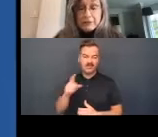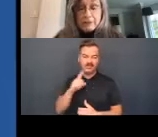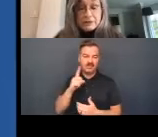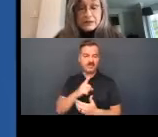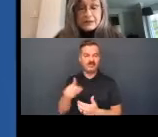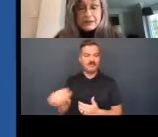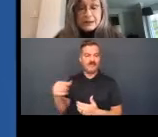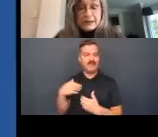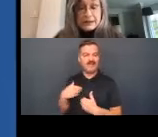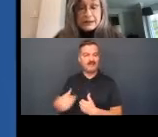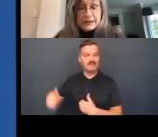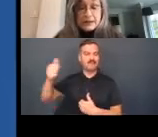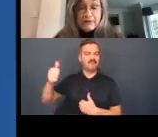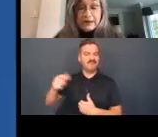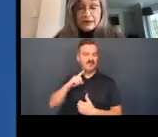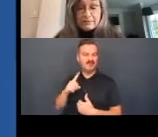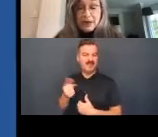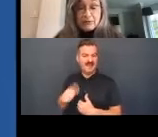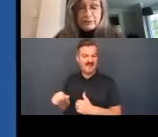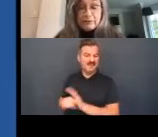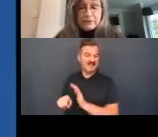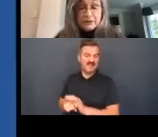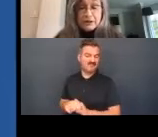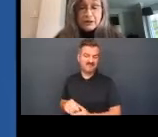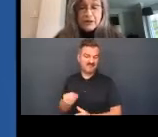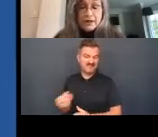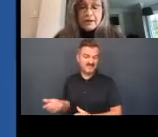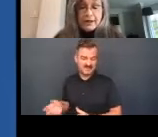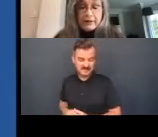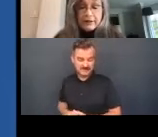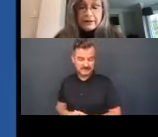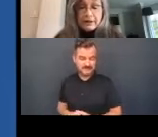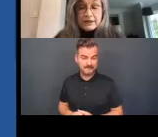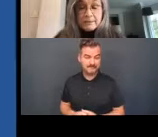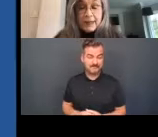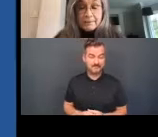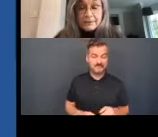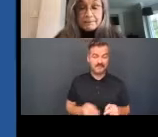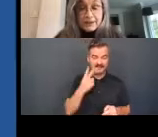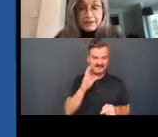represents the least disadvantaged groups. 16:08:01 The areas on these maps, based on